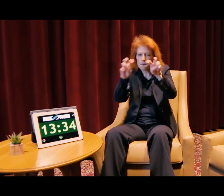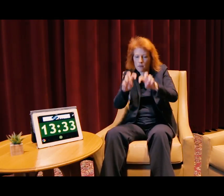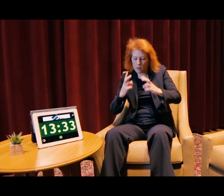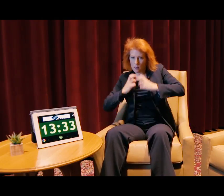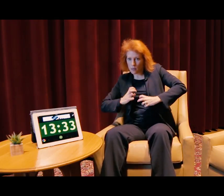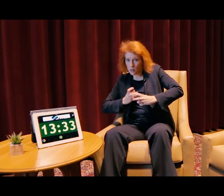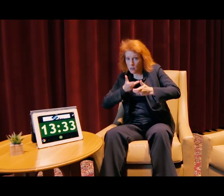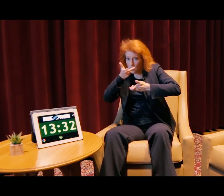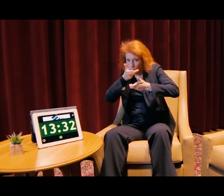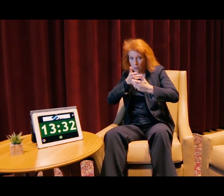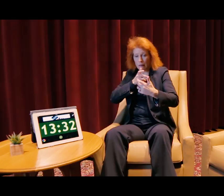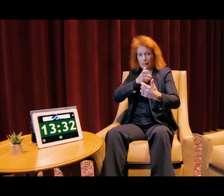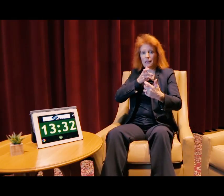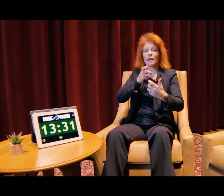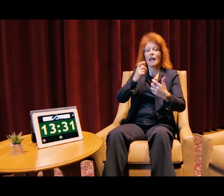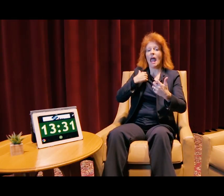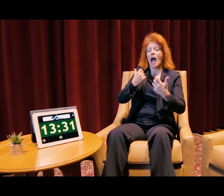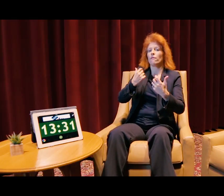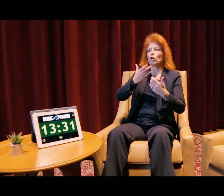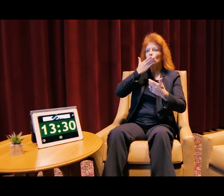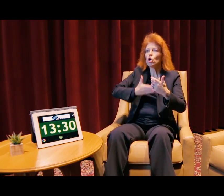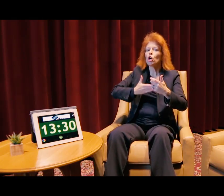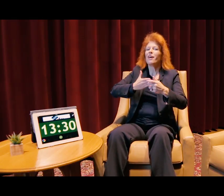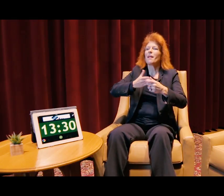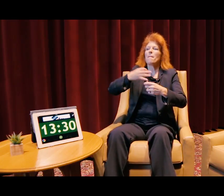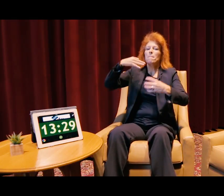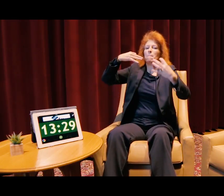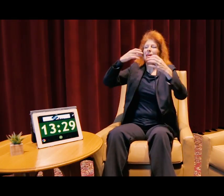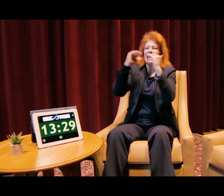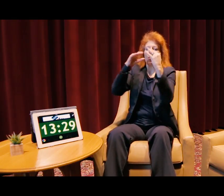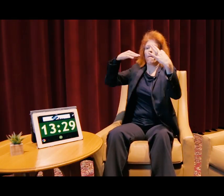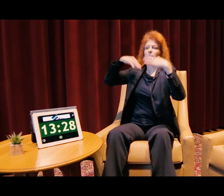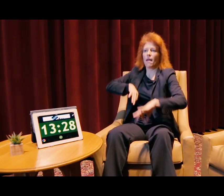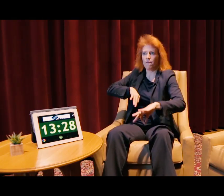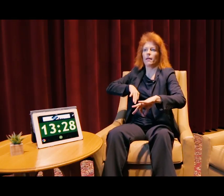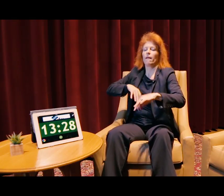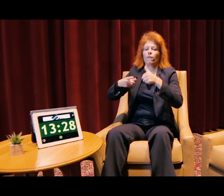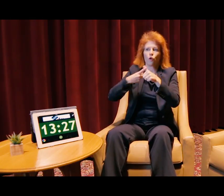to build a productive dynamic and a constructive, productive relationship.